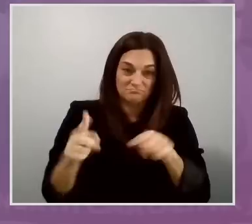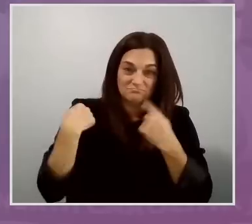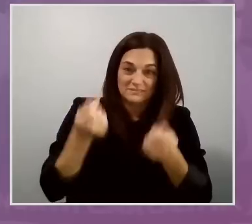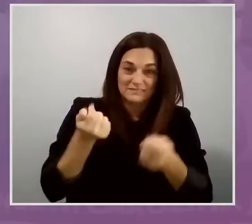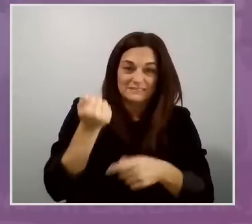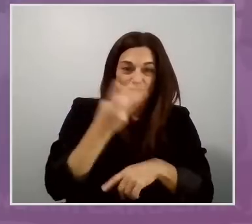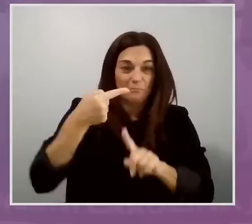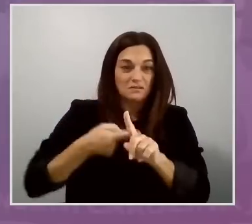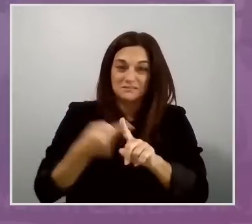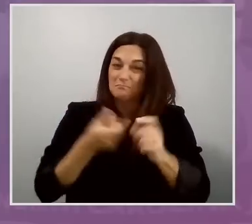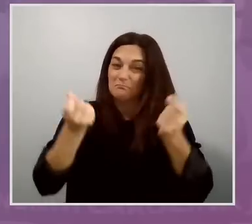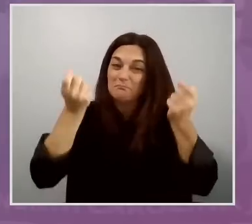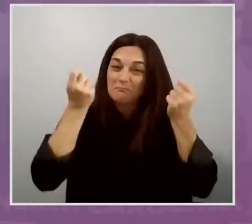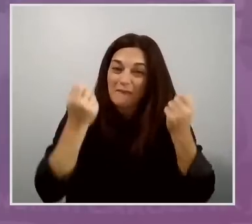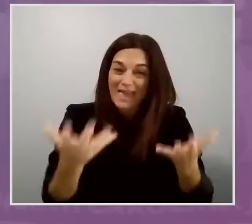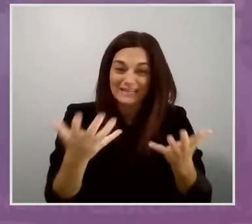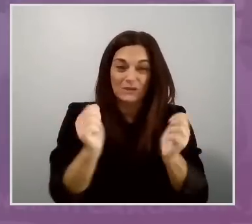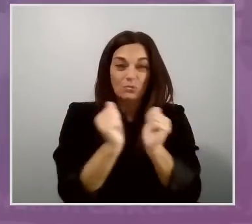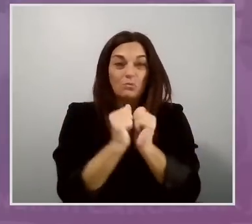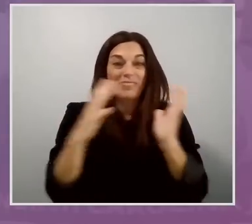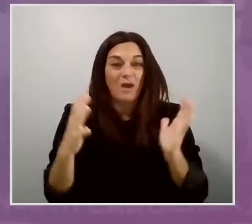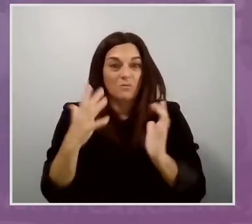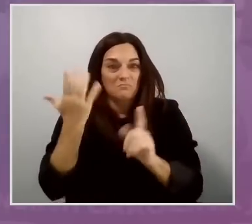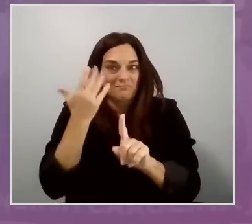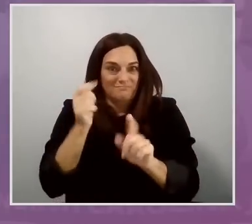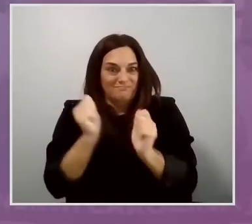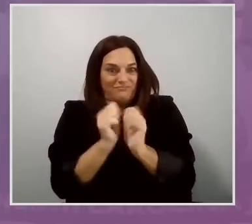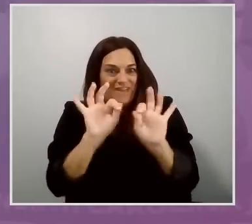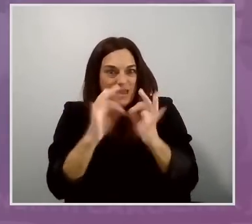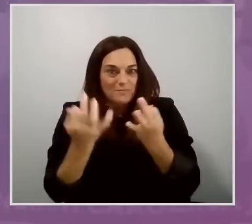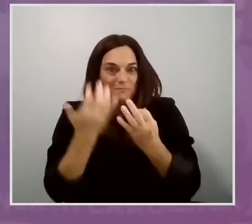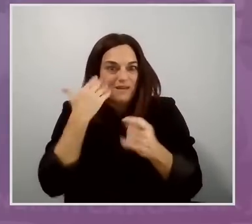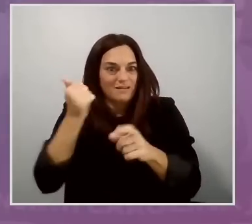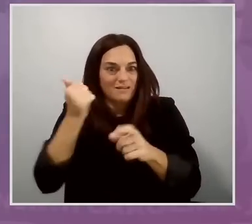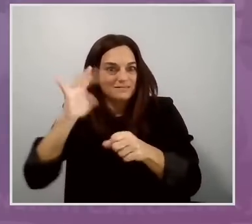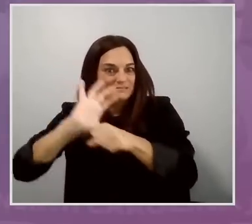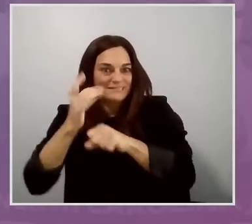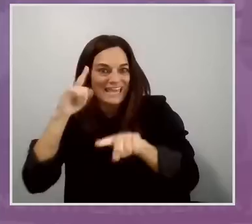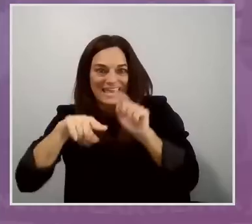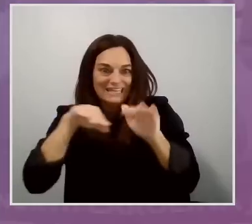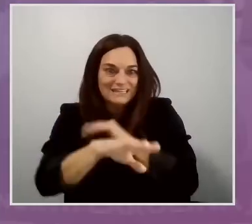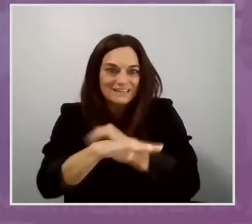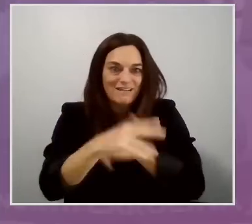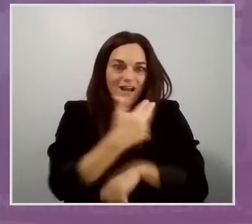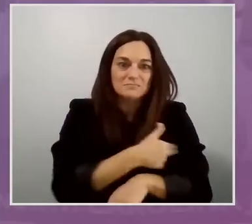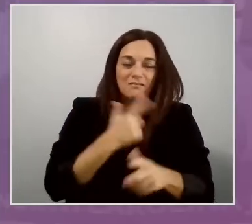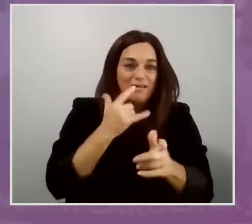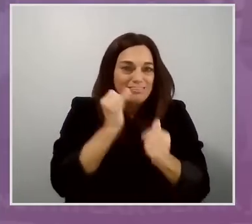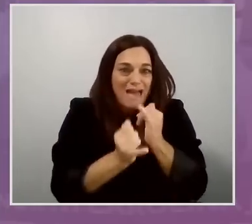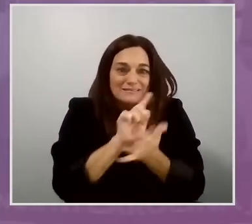HAS MEANT. NATIONALLY 215,000 PEOPLE HAVE DIED. SO MANY BECAUSE OF THE NATURE